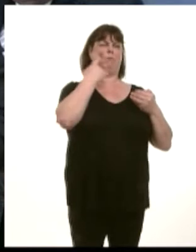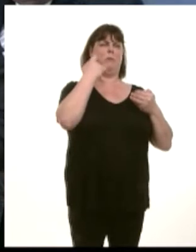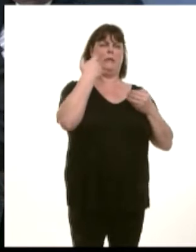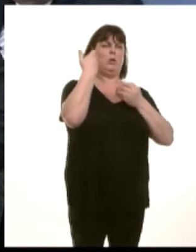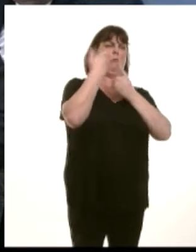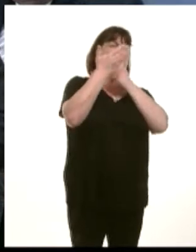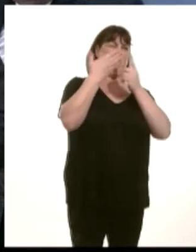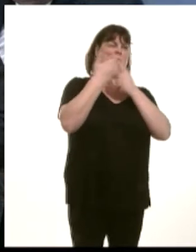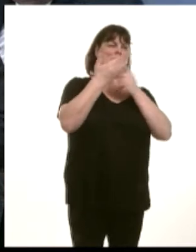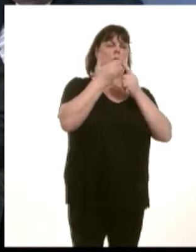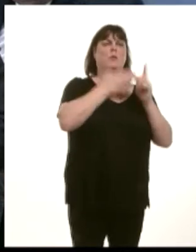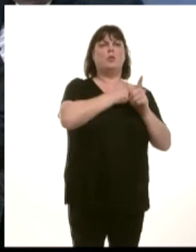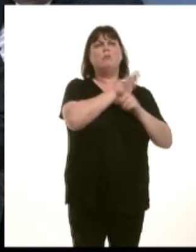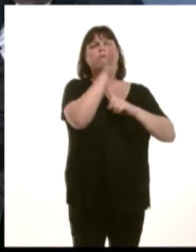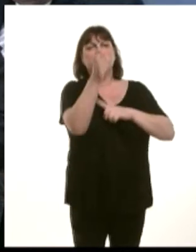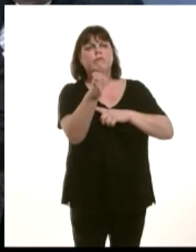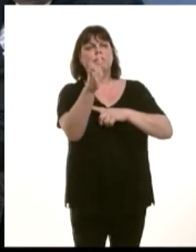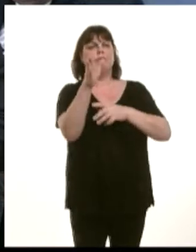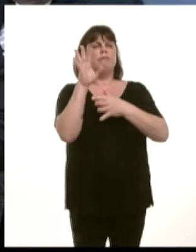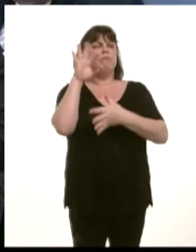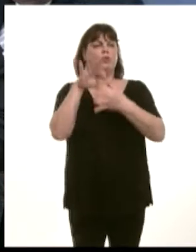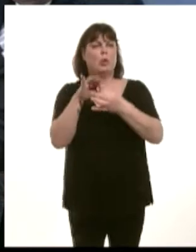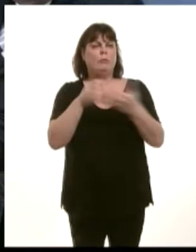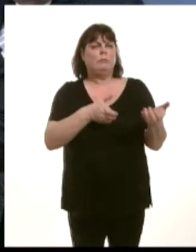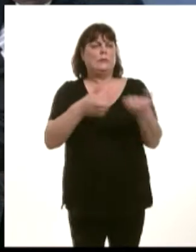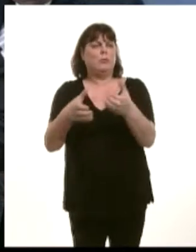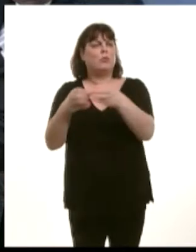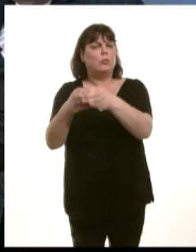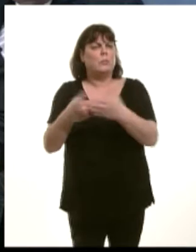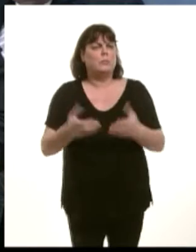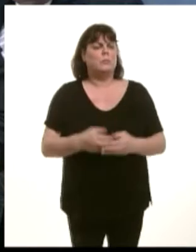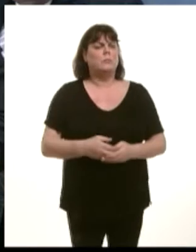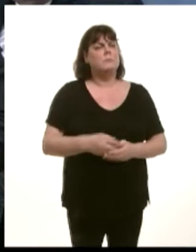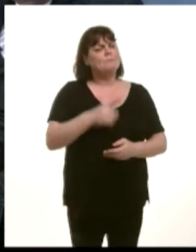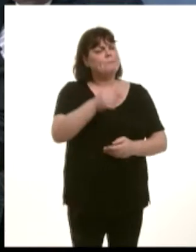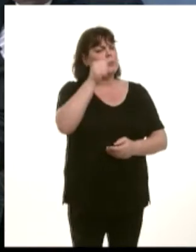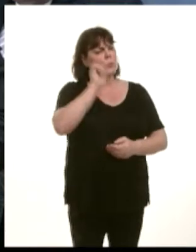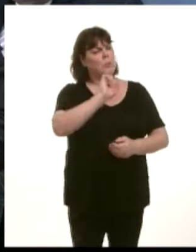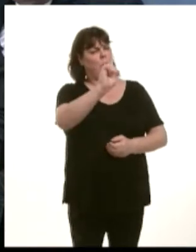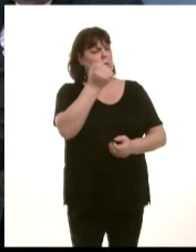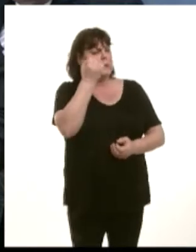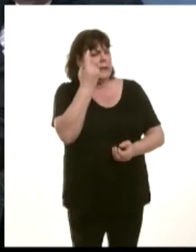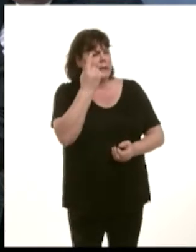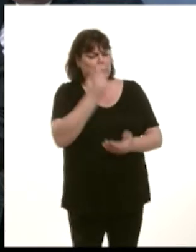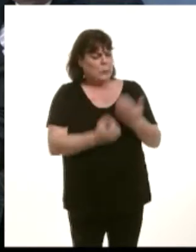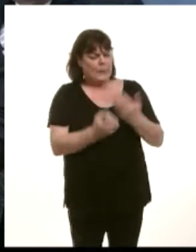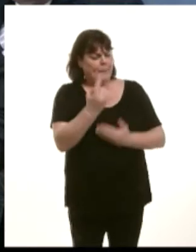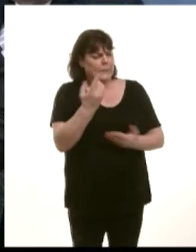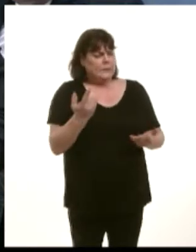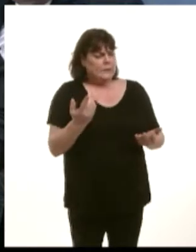agenda that is put forward by some people. Given your understanding of the situation we face, do you think that there is more that